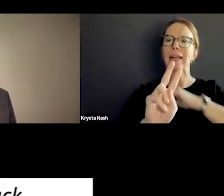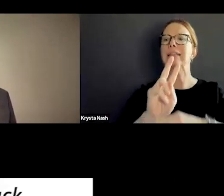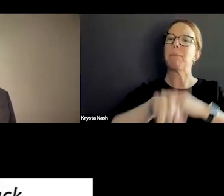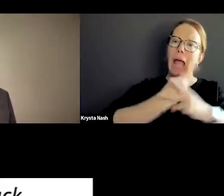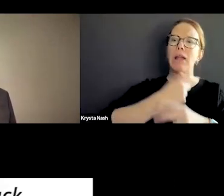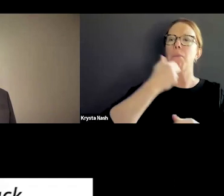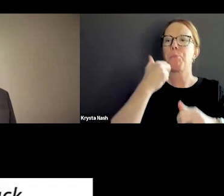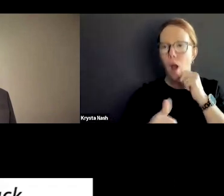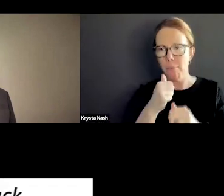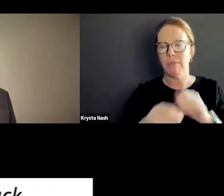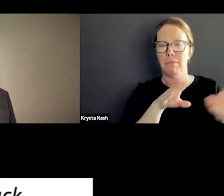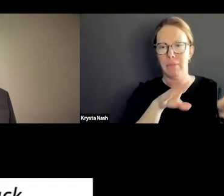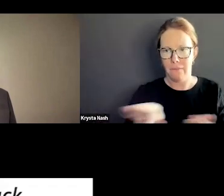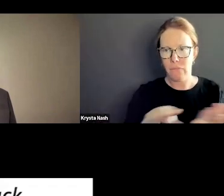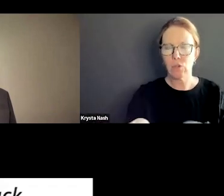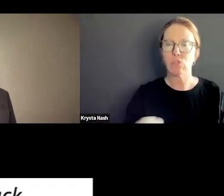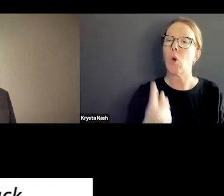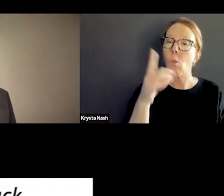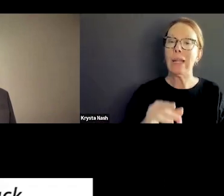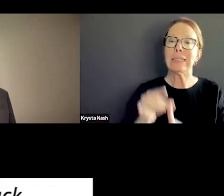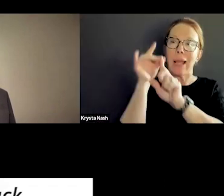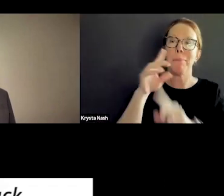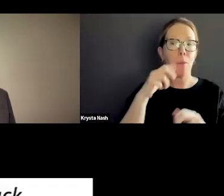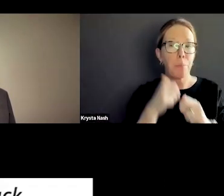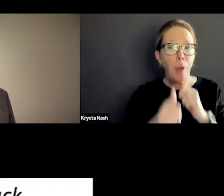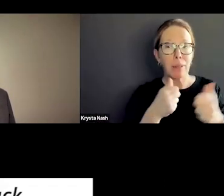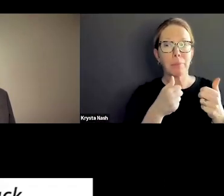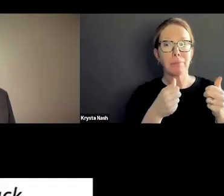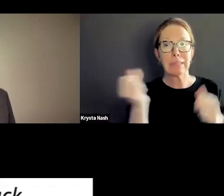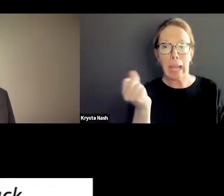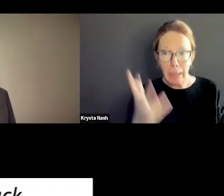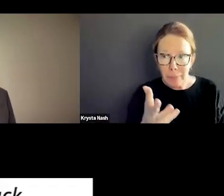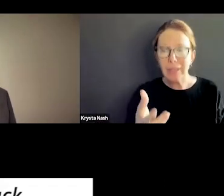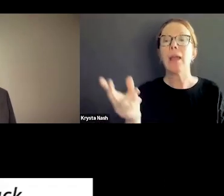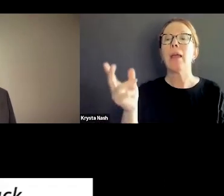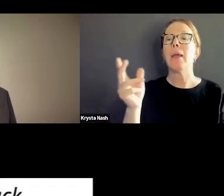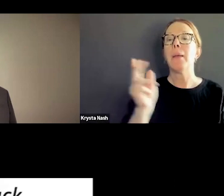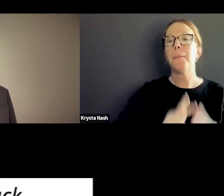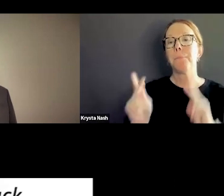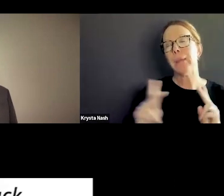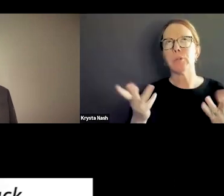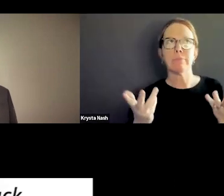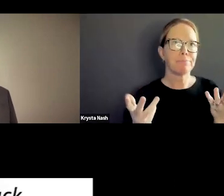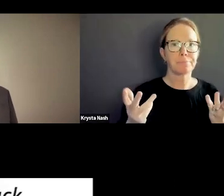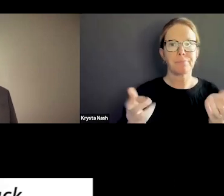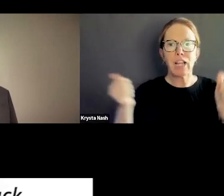So one of the unique features about problem gambling is individuals who what we define in the area as chasing their losses.